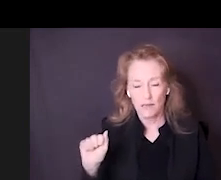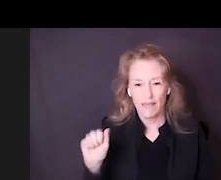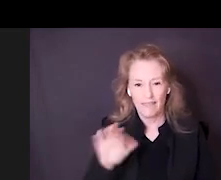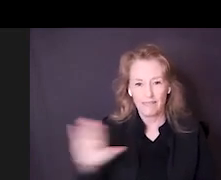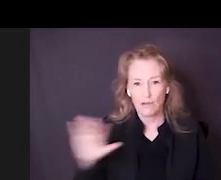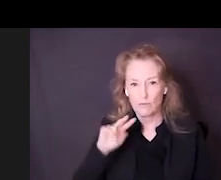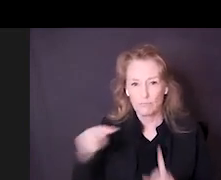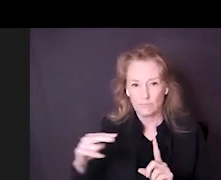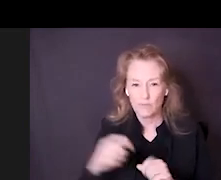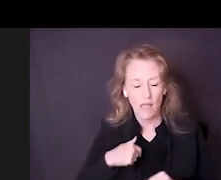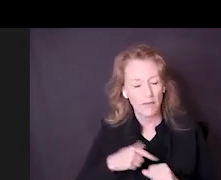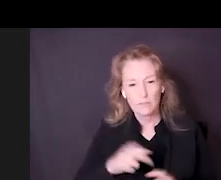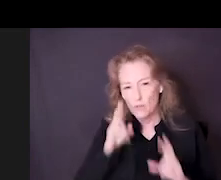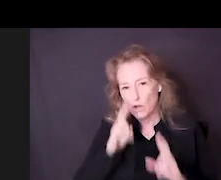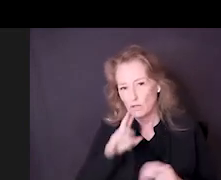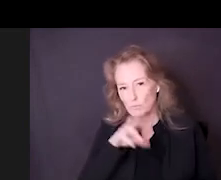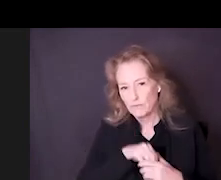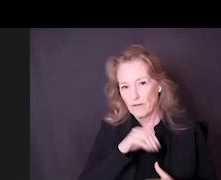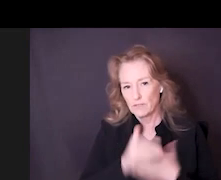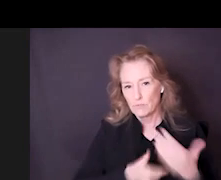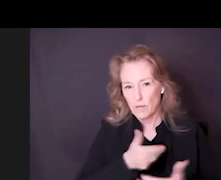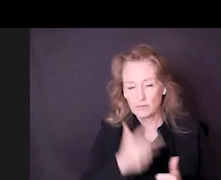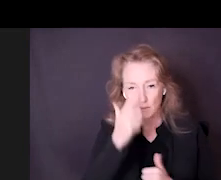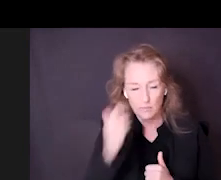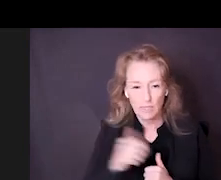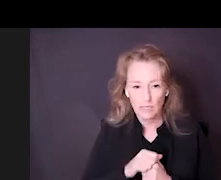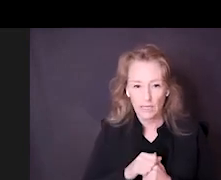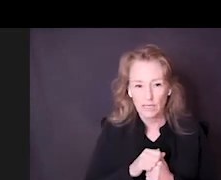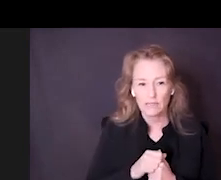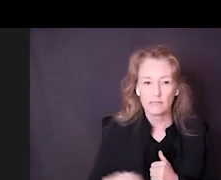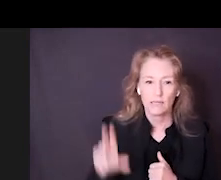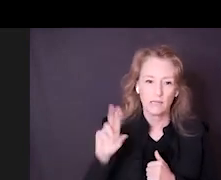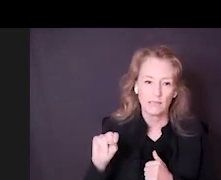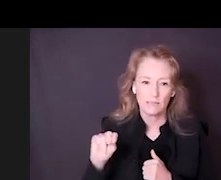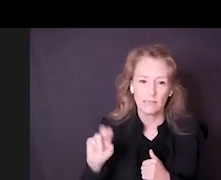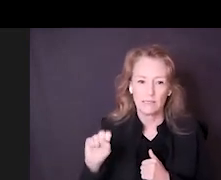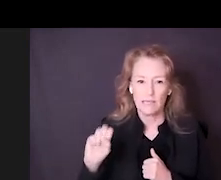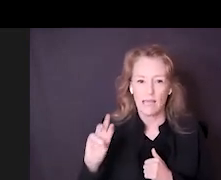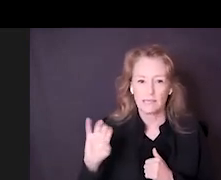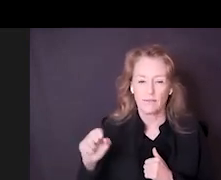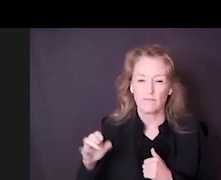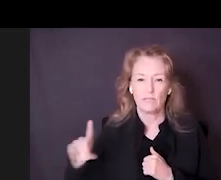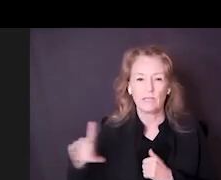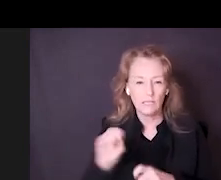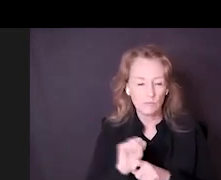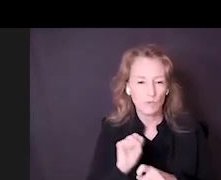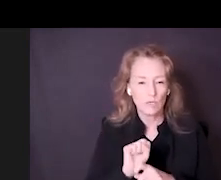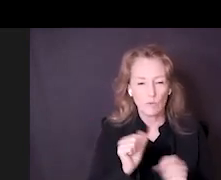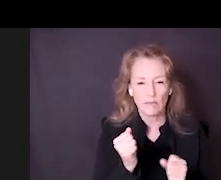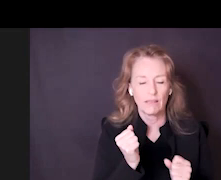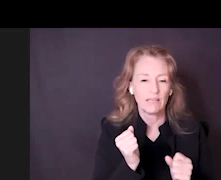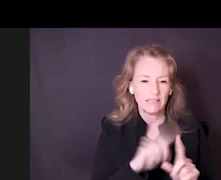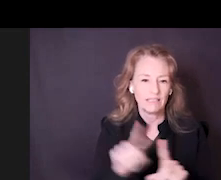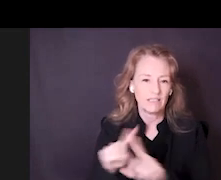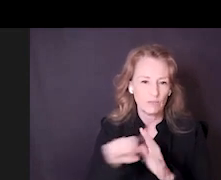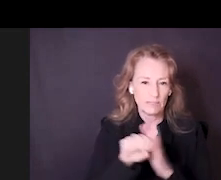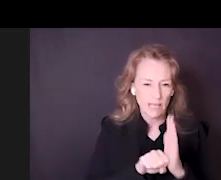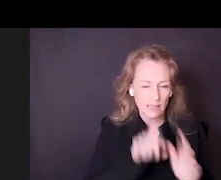IT IS WORKING WITH NASMHPD AND GETTING A GAUGE ON WHAT THE NEEDS